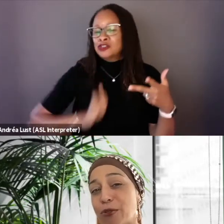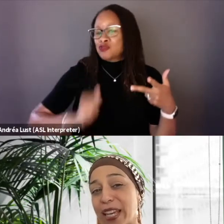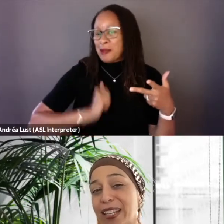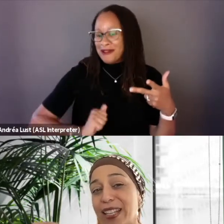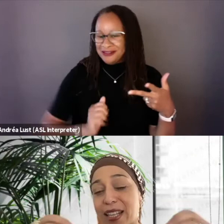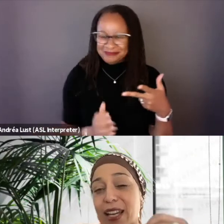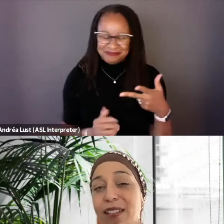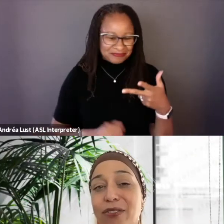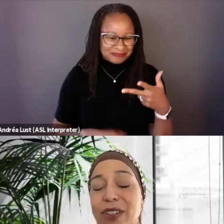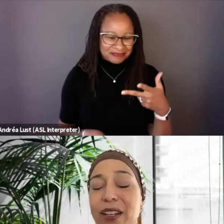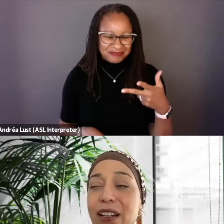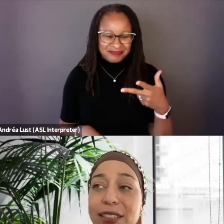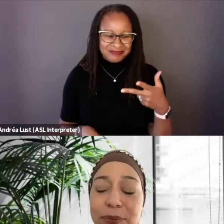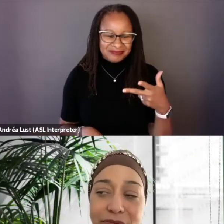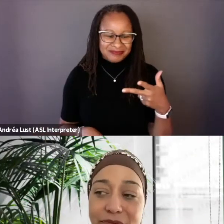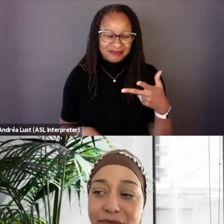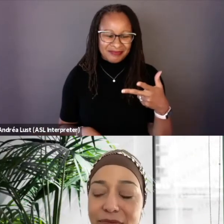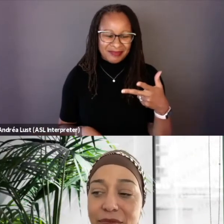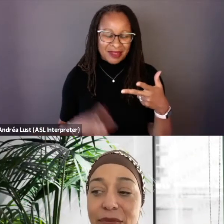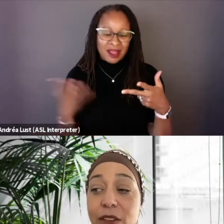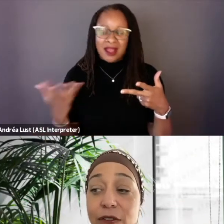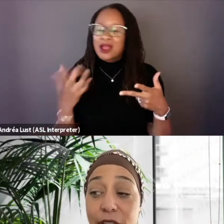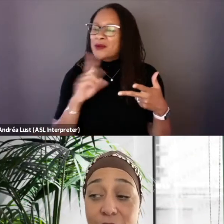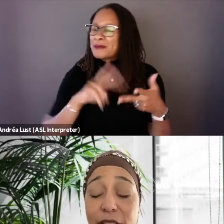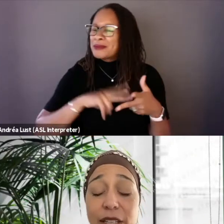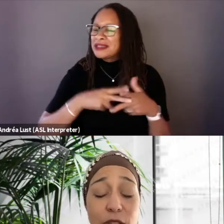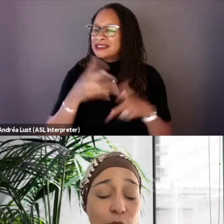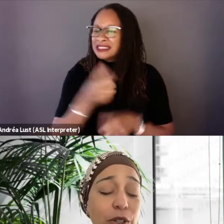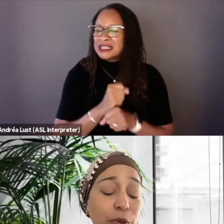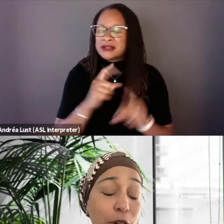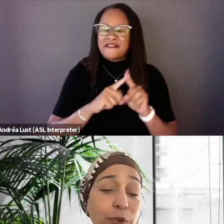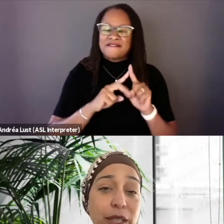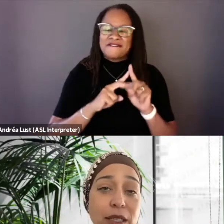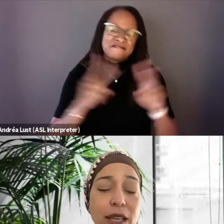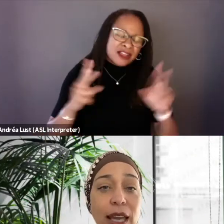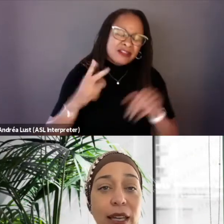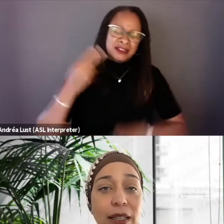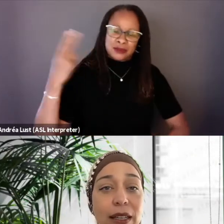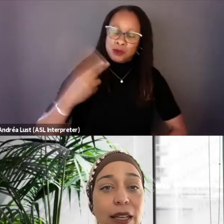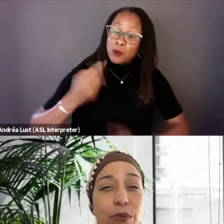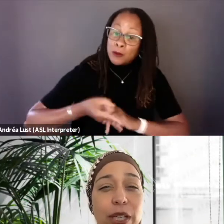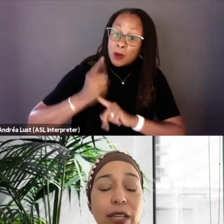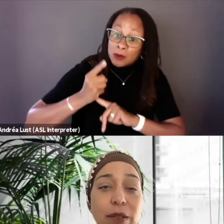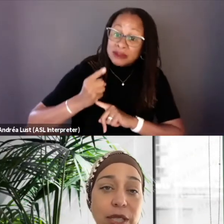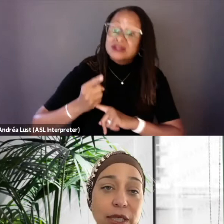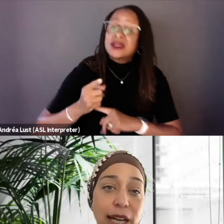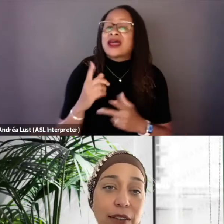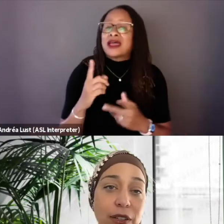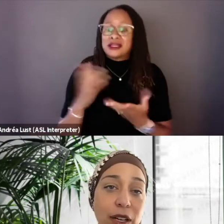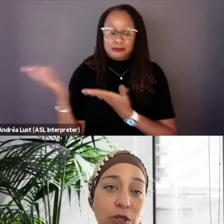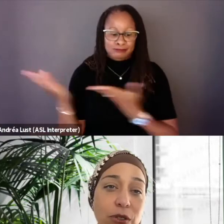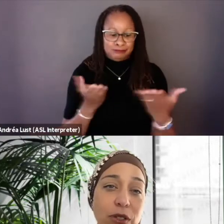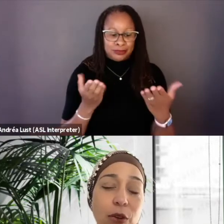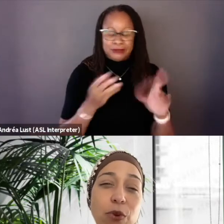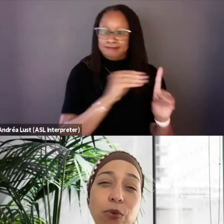taking these kind of very historical moments and bringing them to life so that they were real